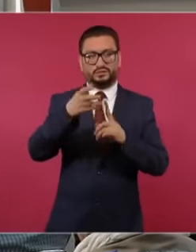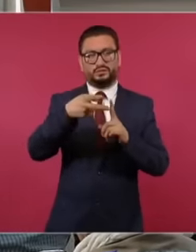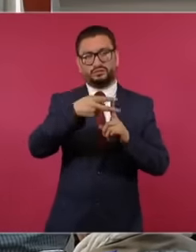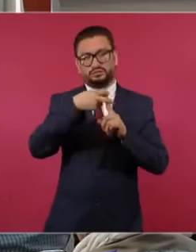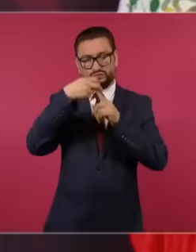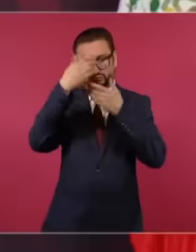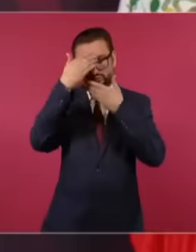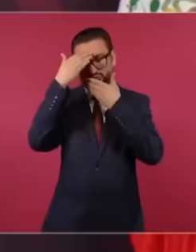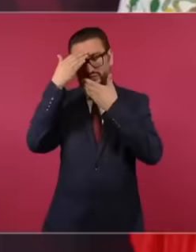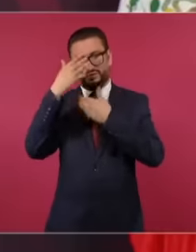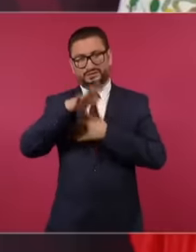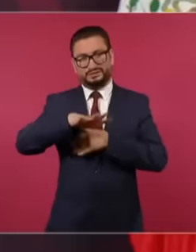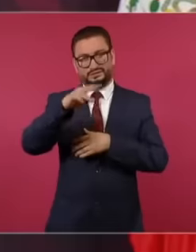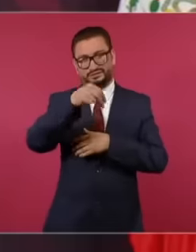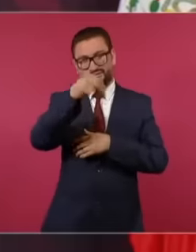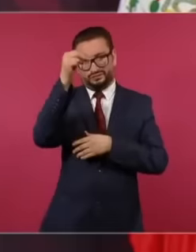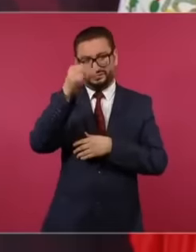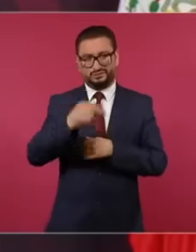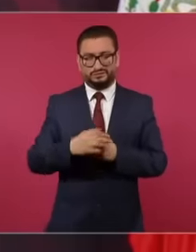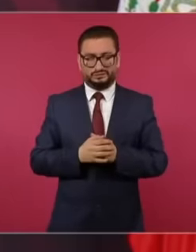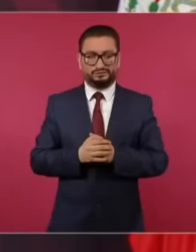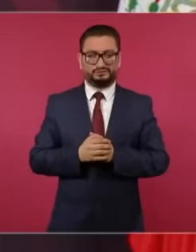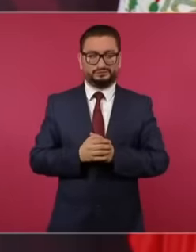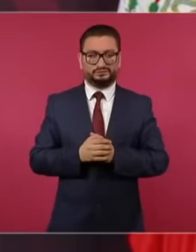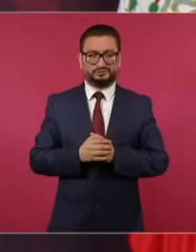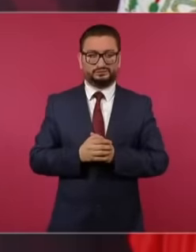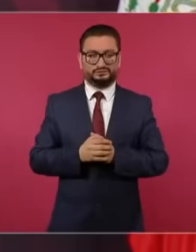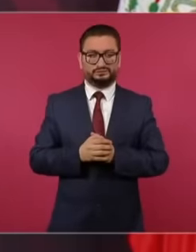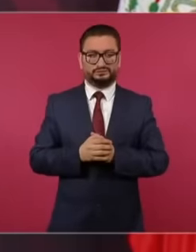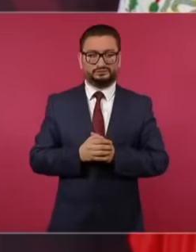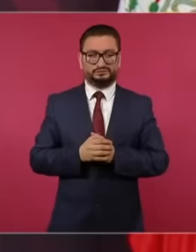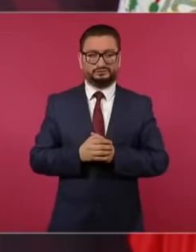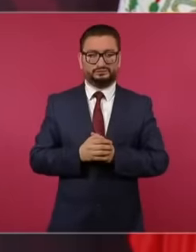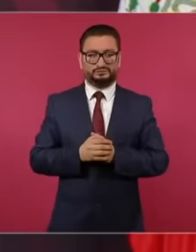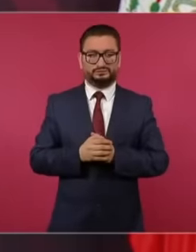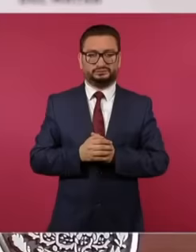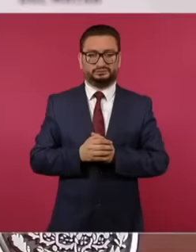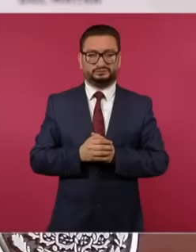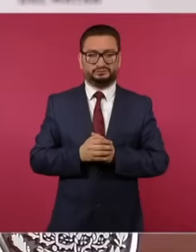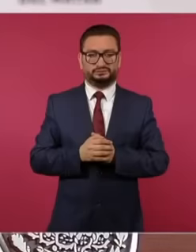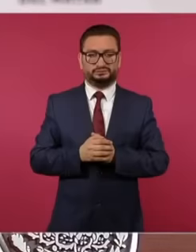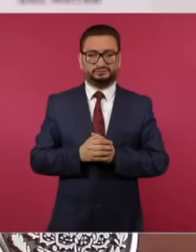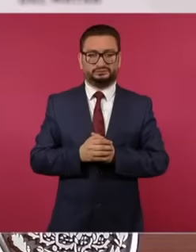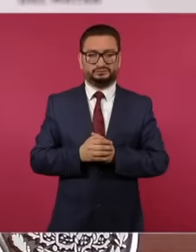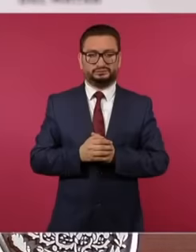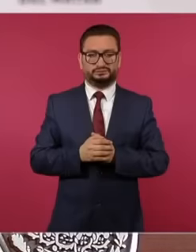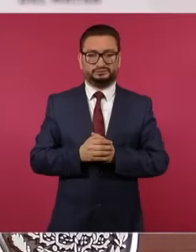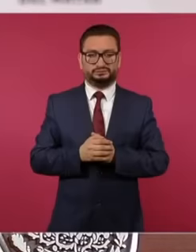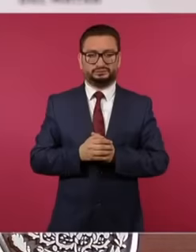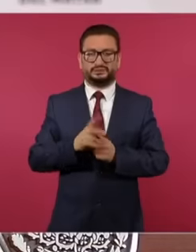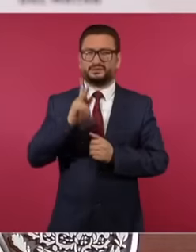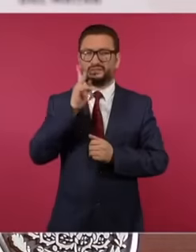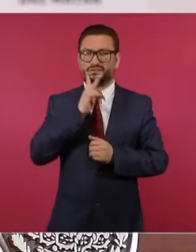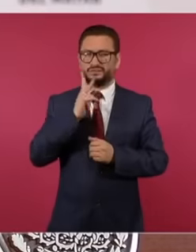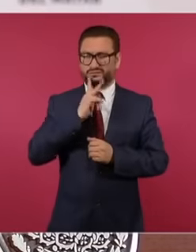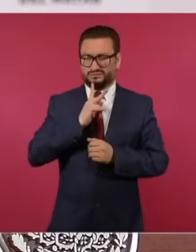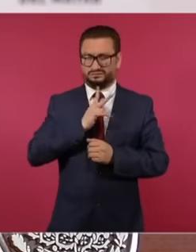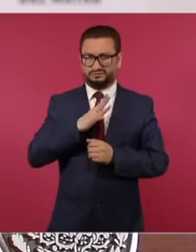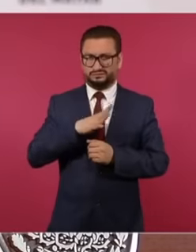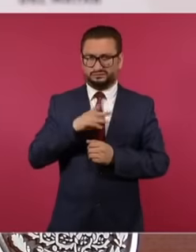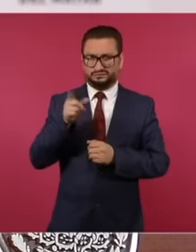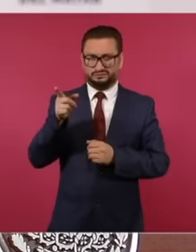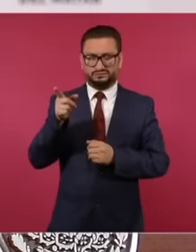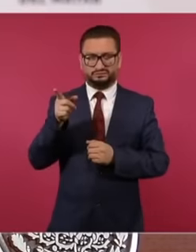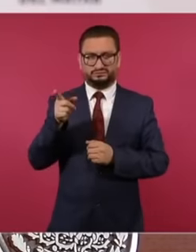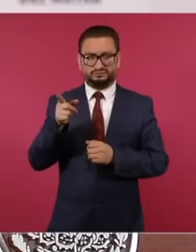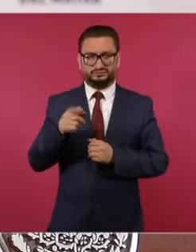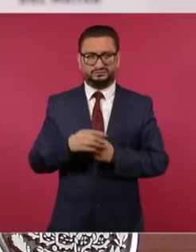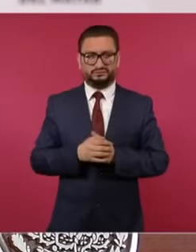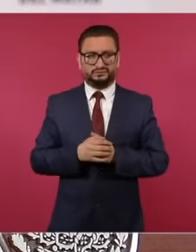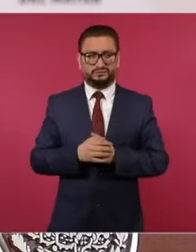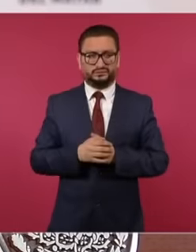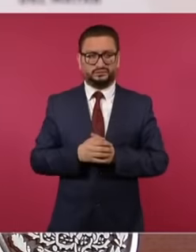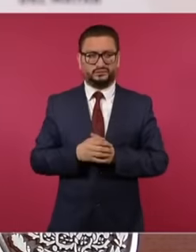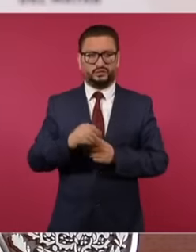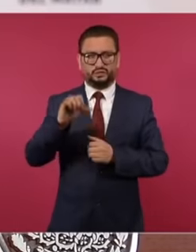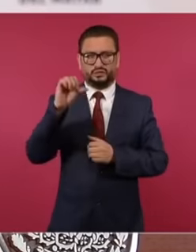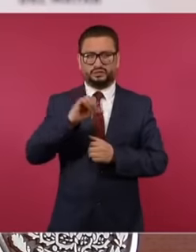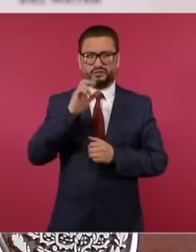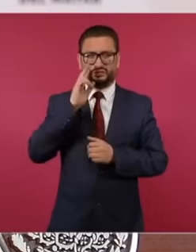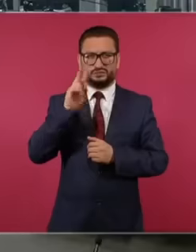north. Let's see if we have today. We saw it in the morning.